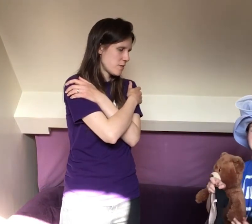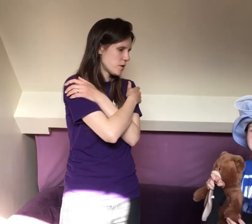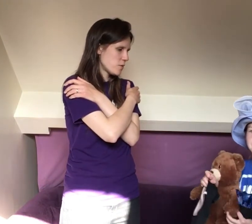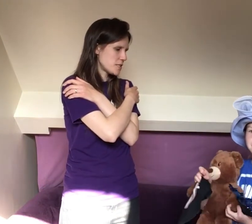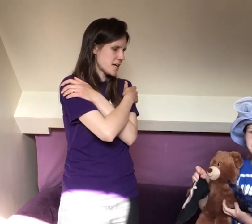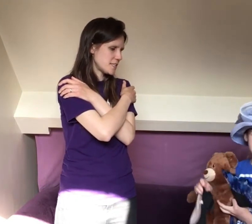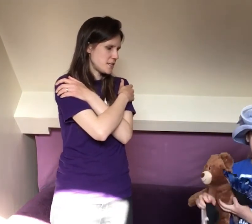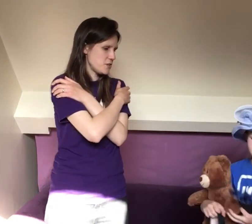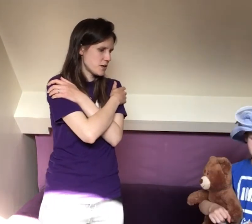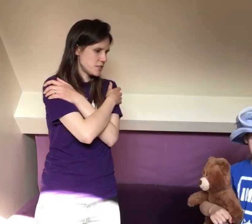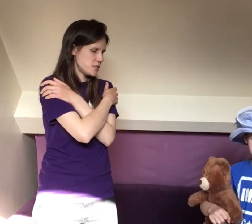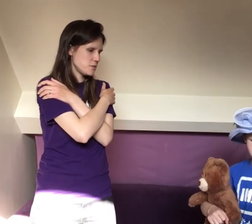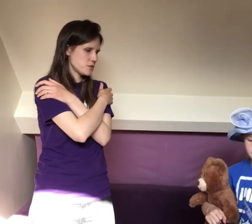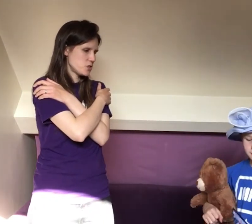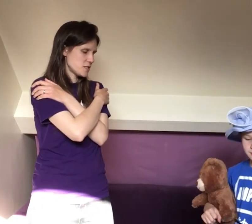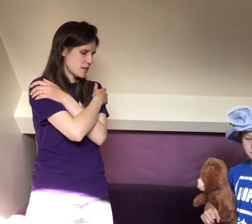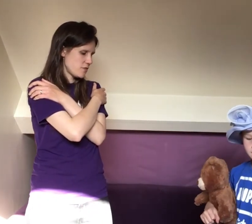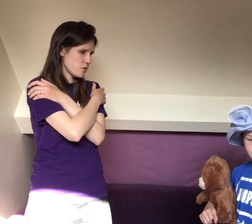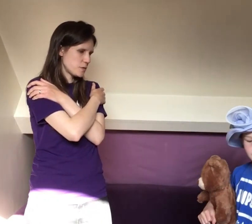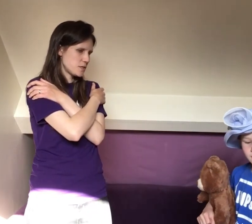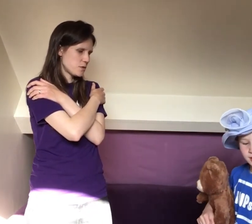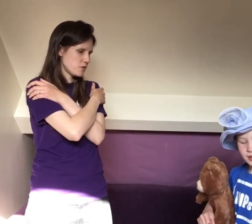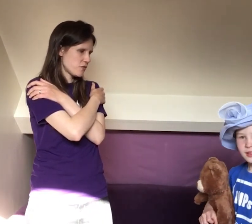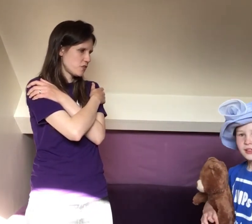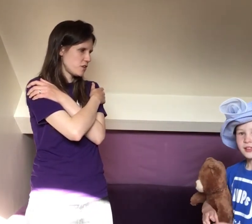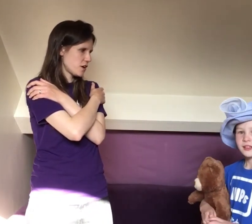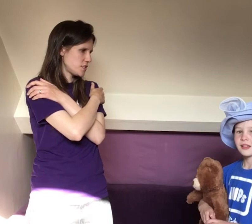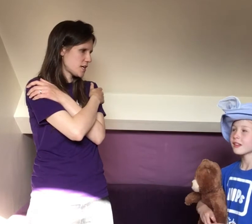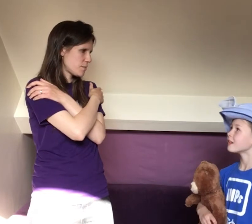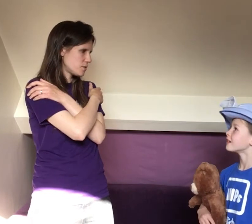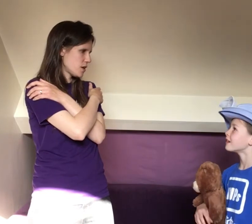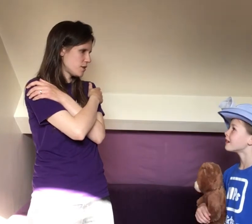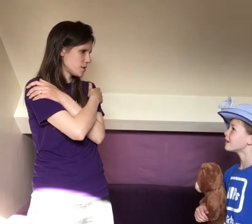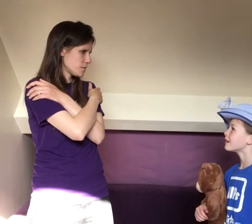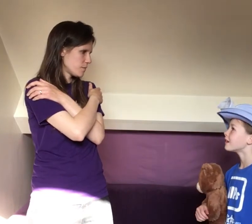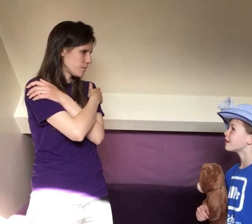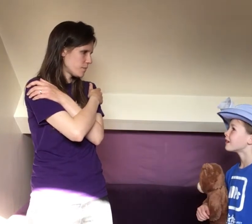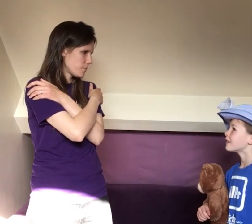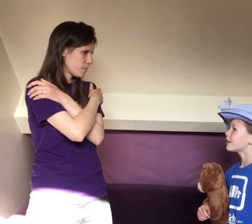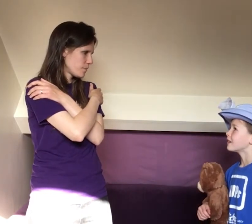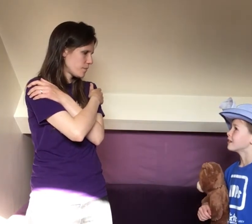And what, what action are you going to do with your shoes then? If you’re putting one on your foot are you going to tap your toes?